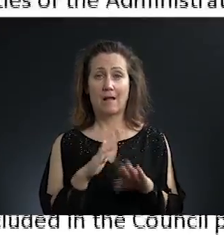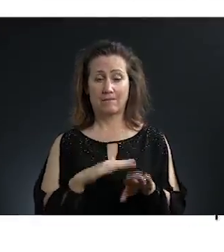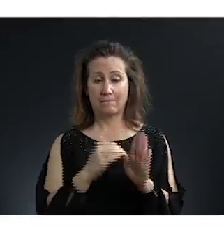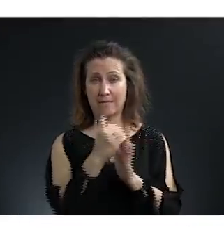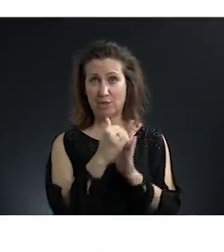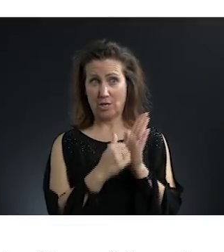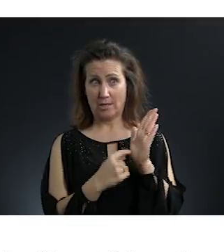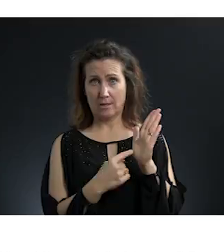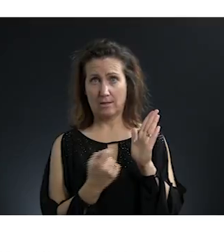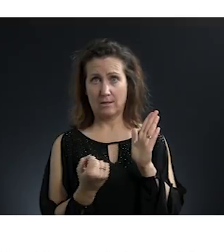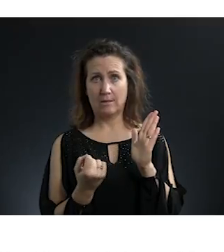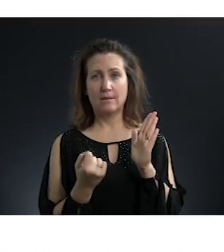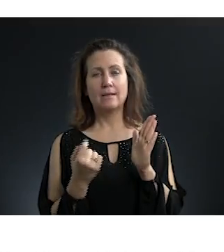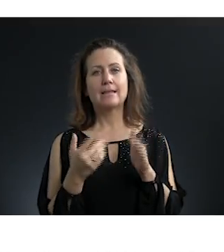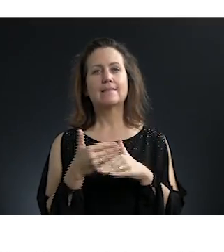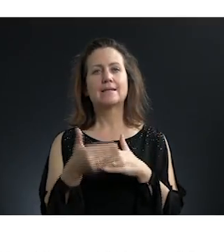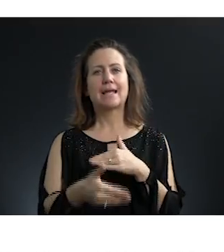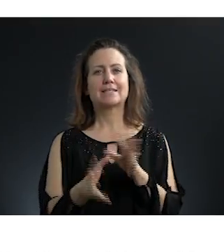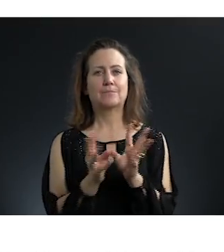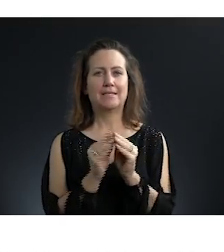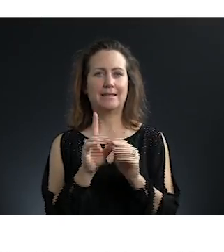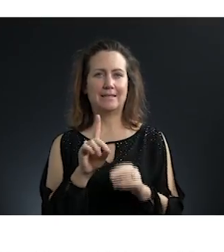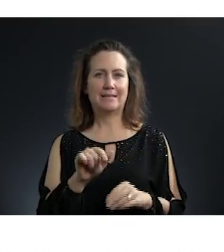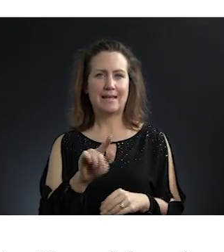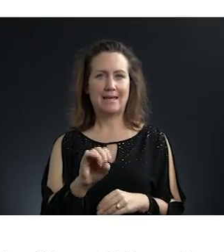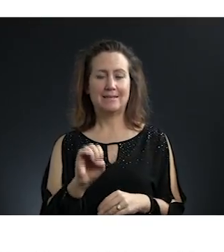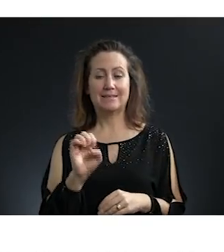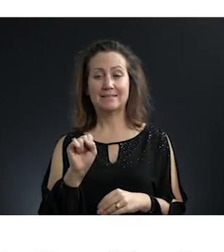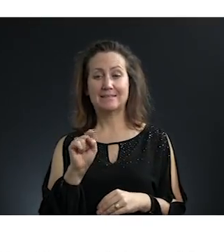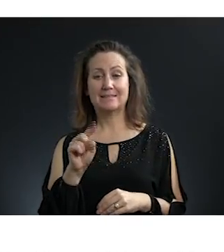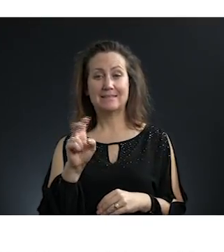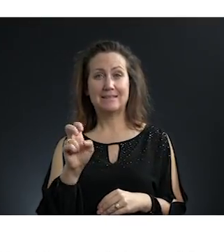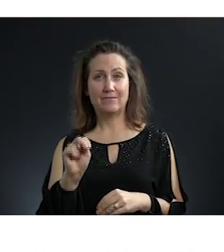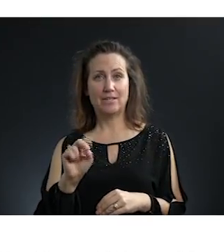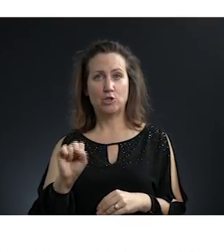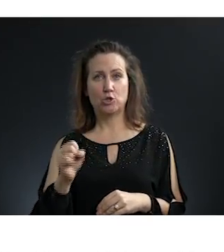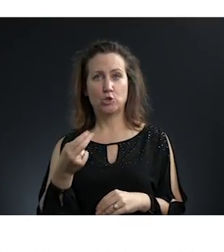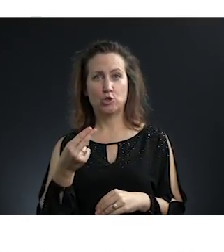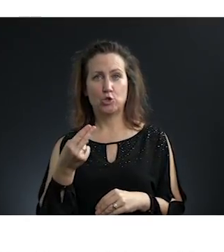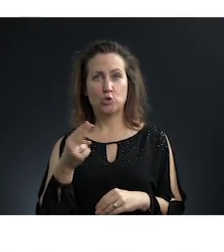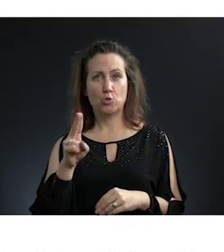the next meeting date Stephen Schumacher the Council vice chair will present the date for the next